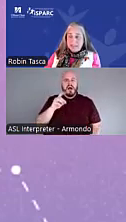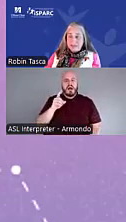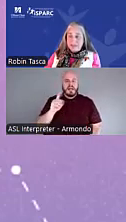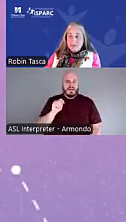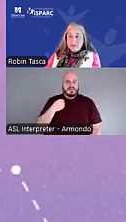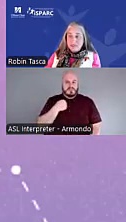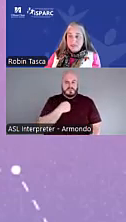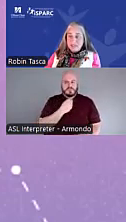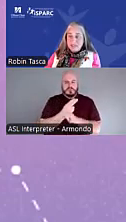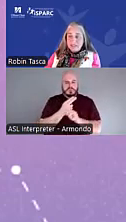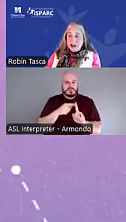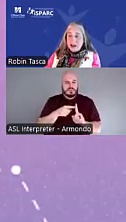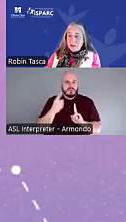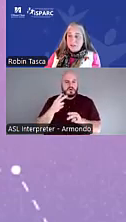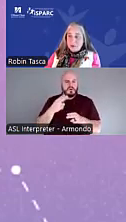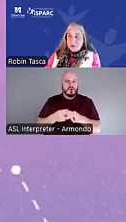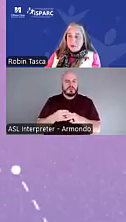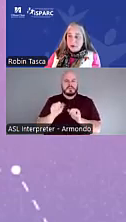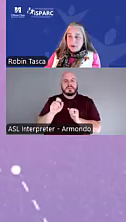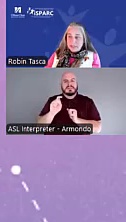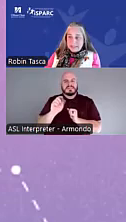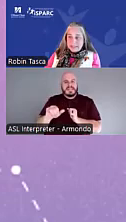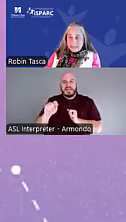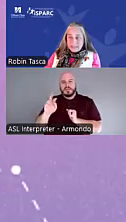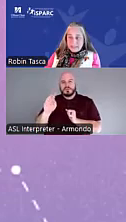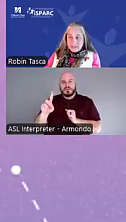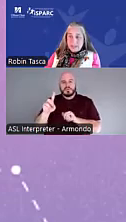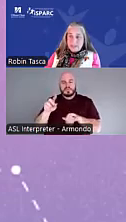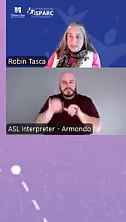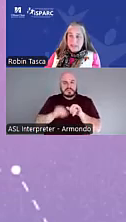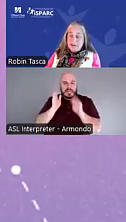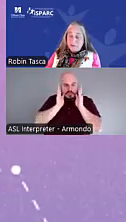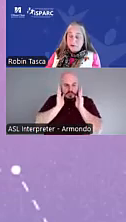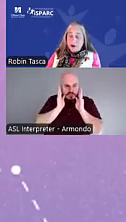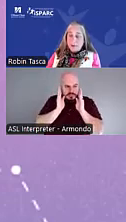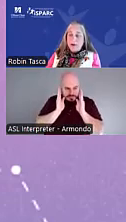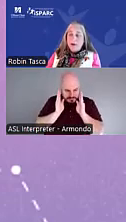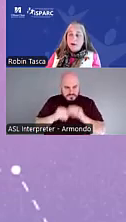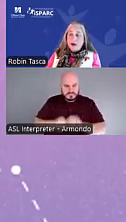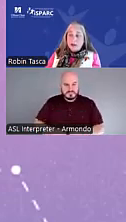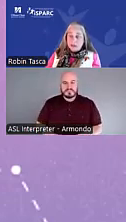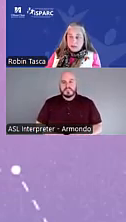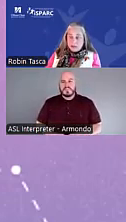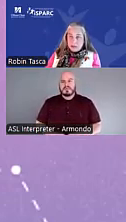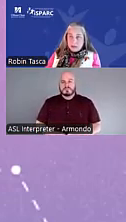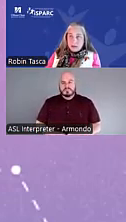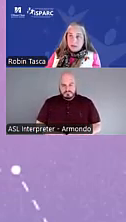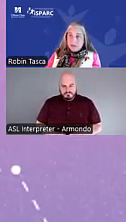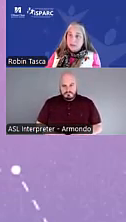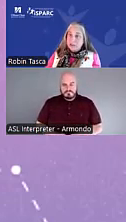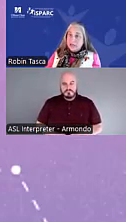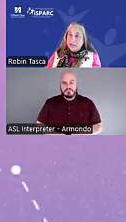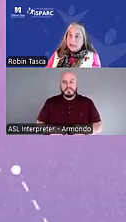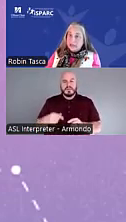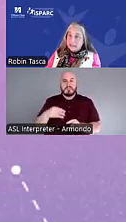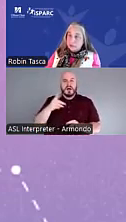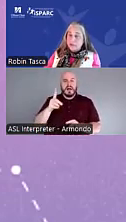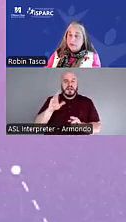STAY Tuned, which is Supporting Transition Age Youth transitioning from young adulthood, high school,